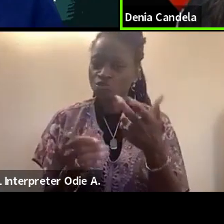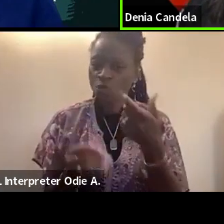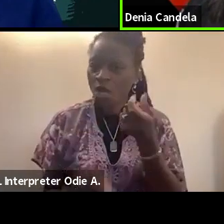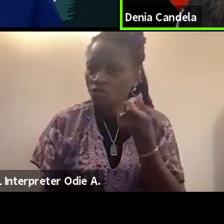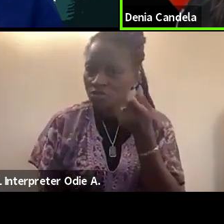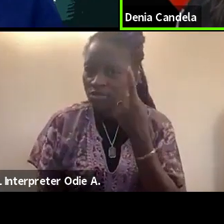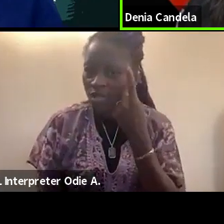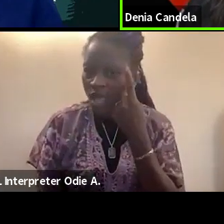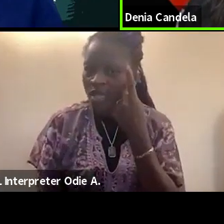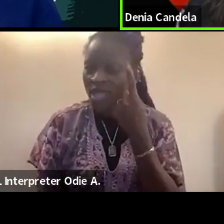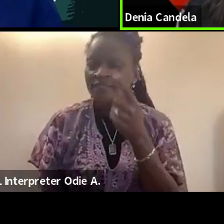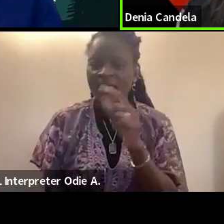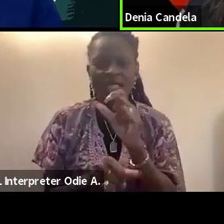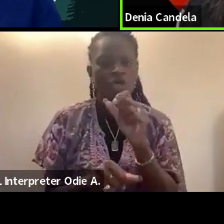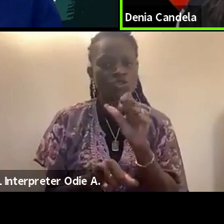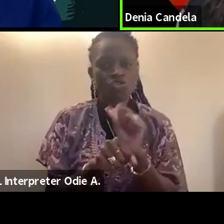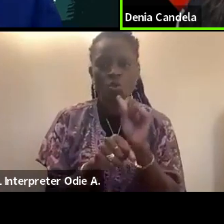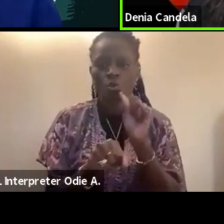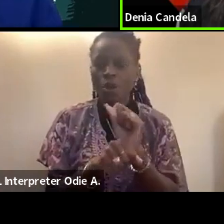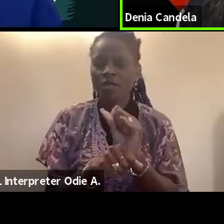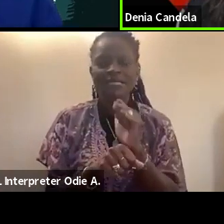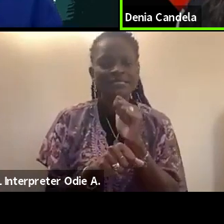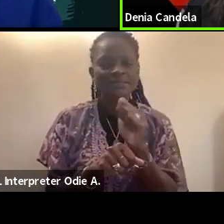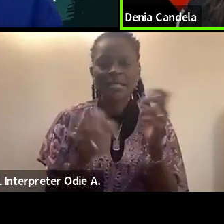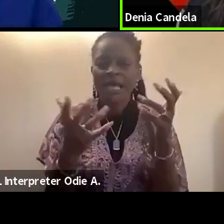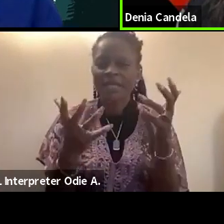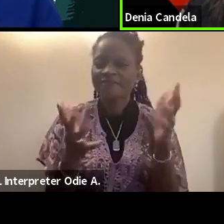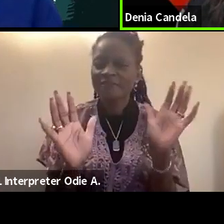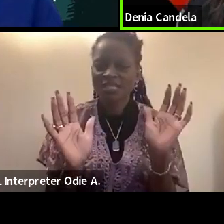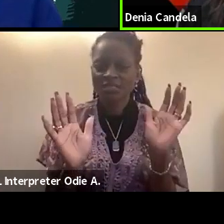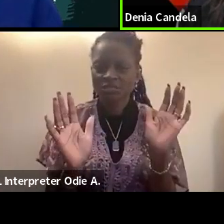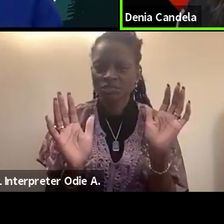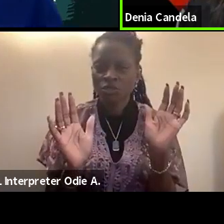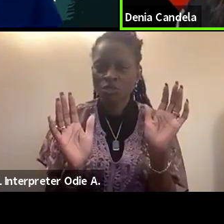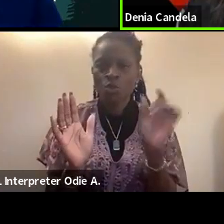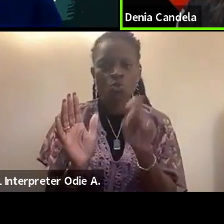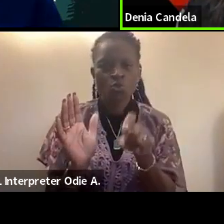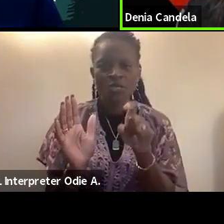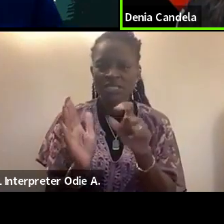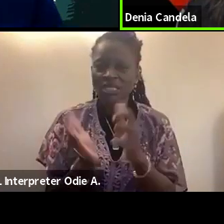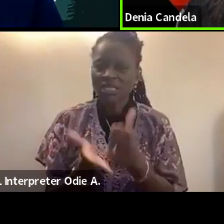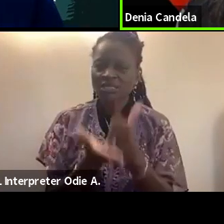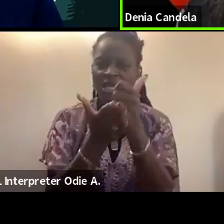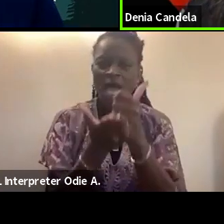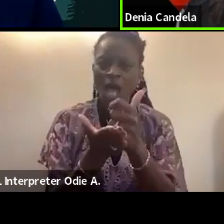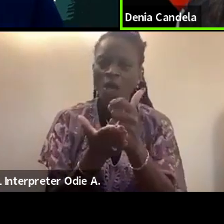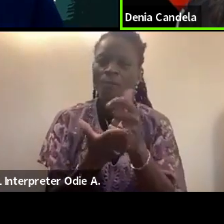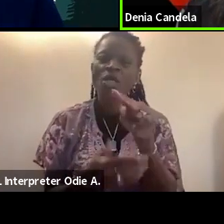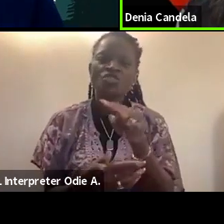the work continues as a county to reach our most impacted communities. What we have learned is that when we